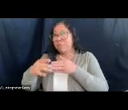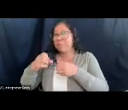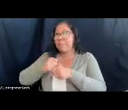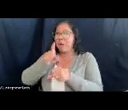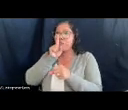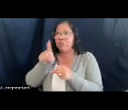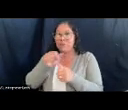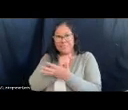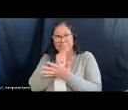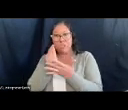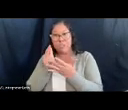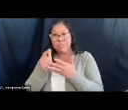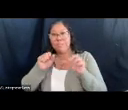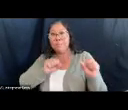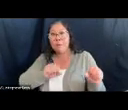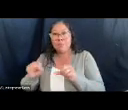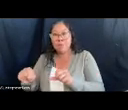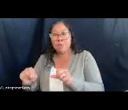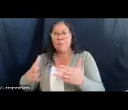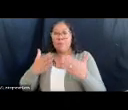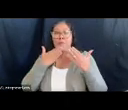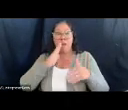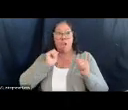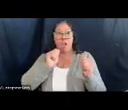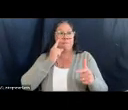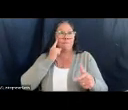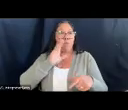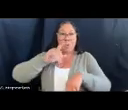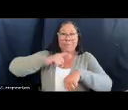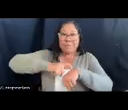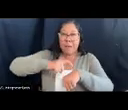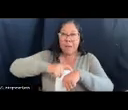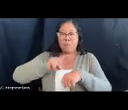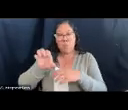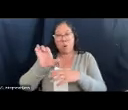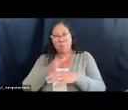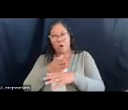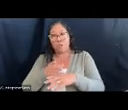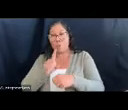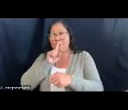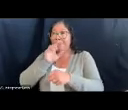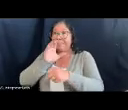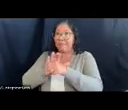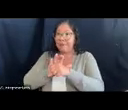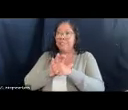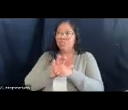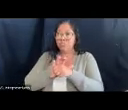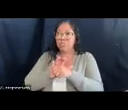series possible. Thank you all for your time, your partnership, and your dedication. So, let's move